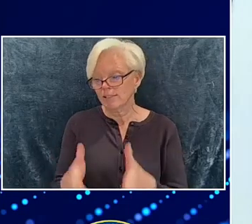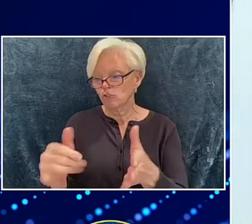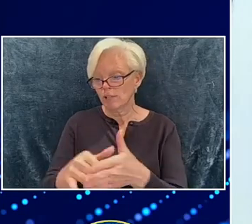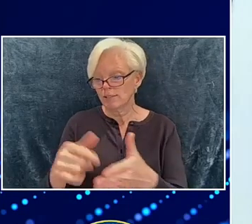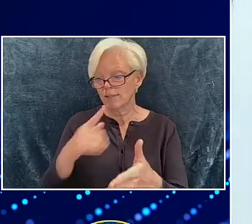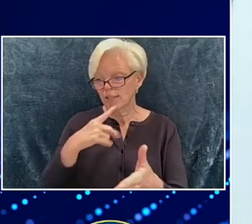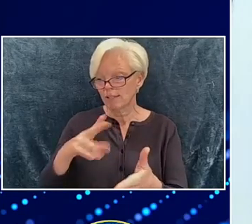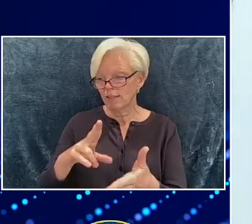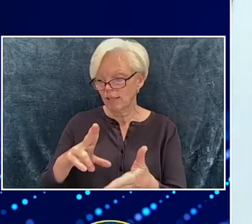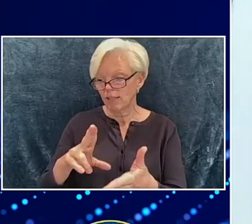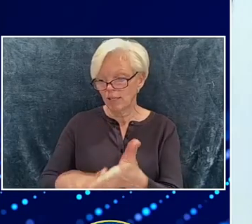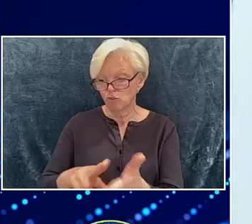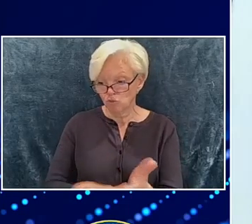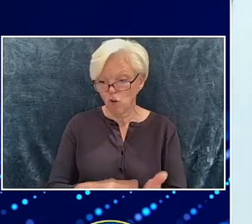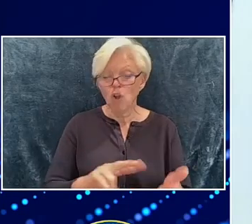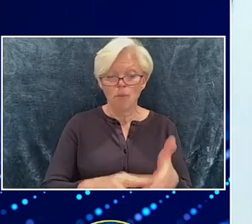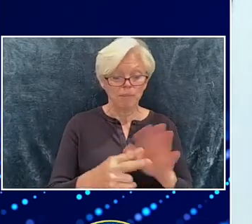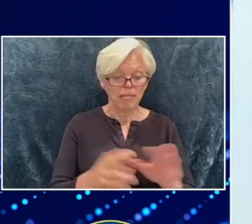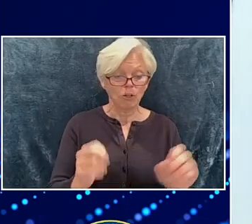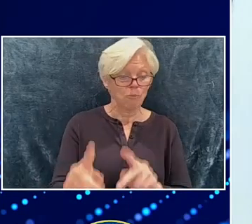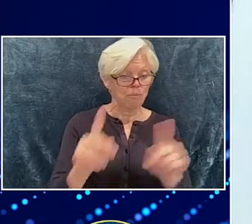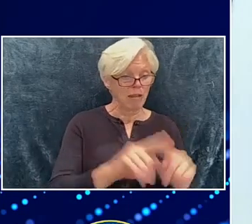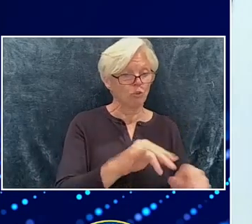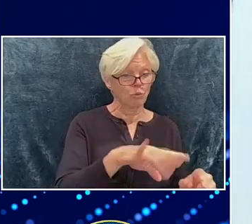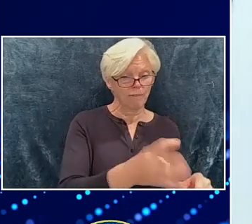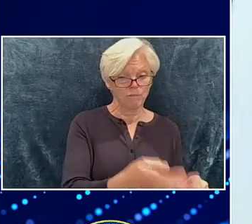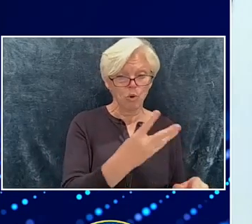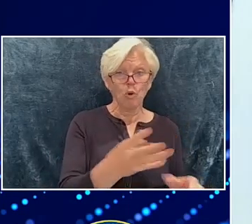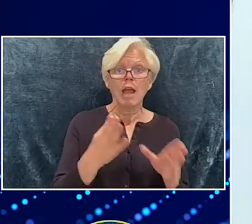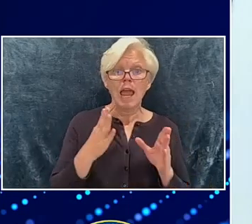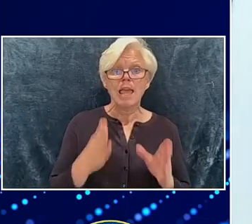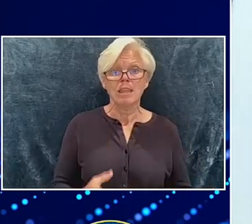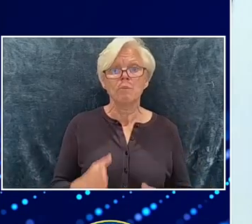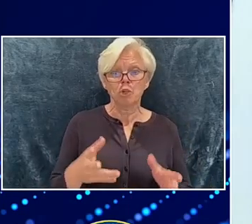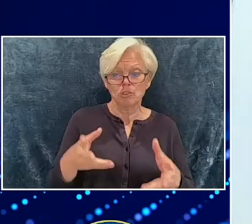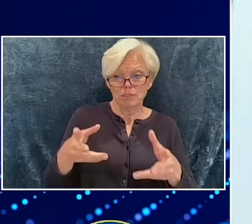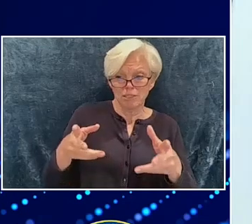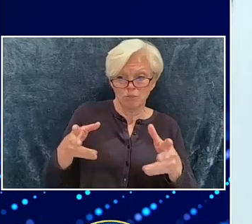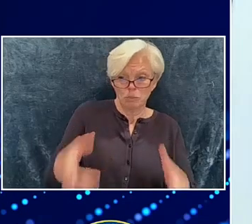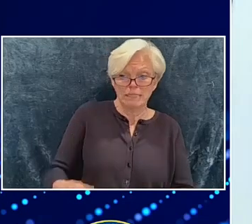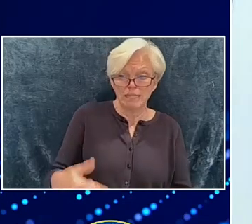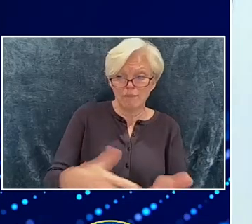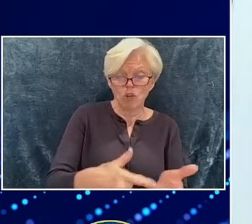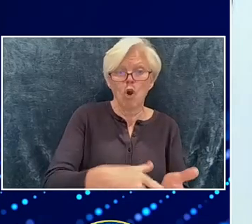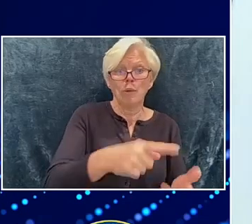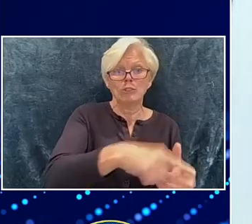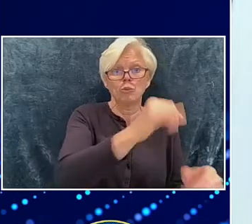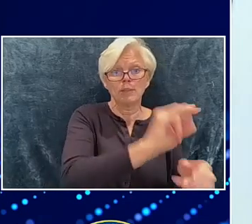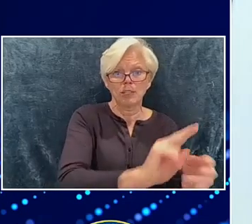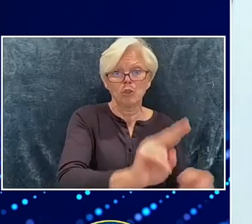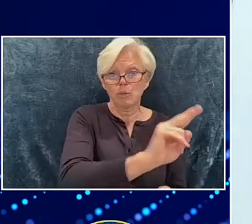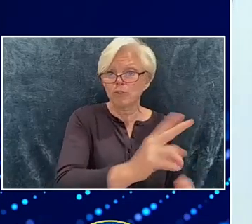return to Title IV and individual was left owing the institution a tuition debt. As the committee negotiates rules around